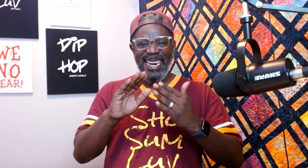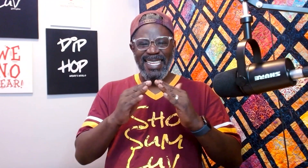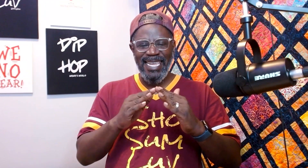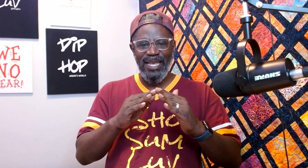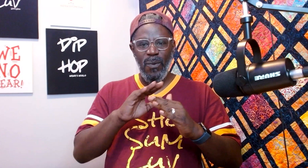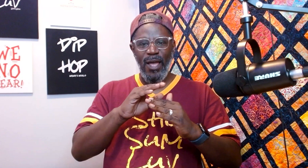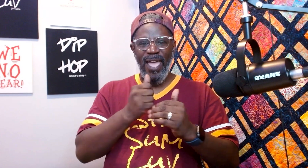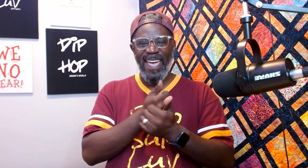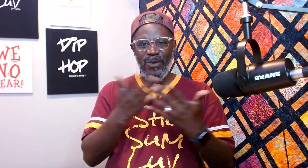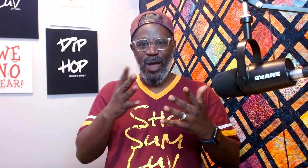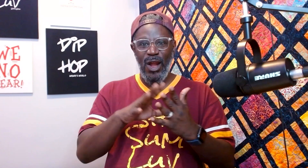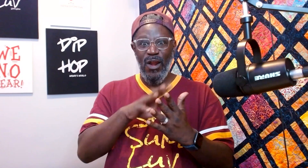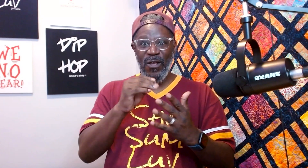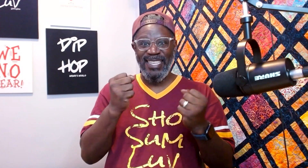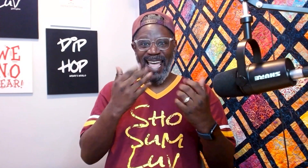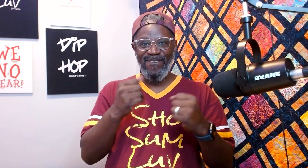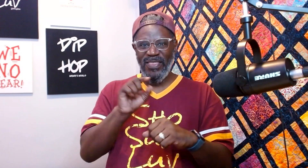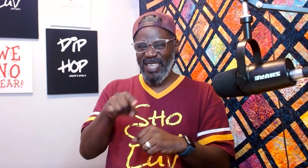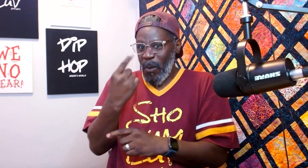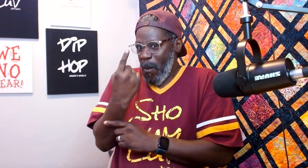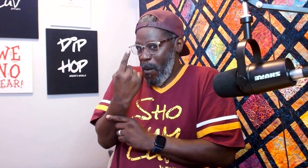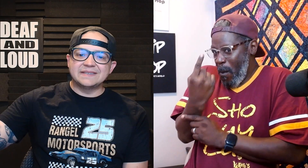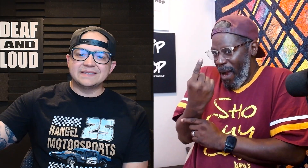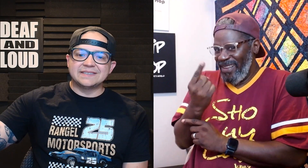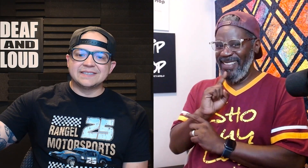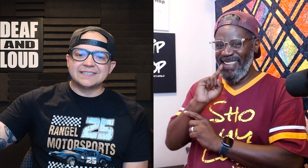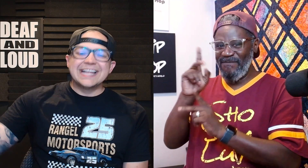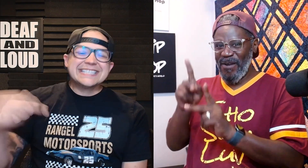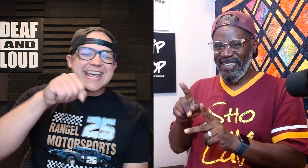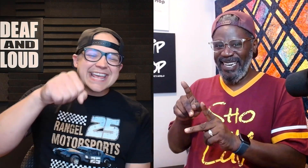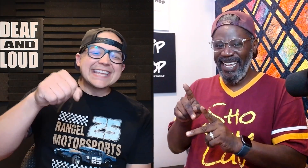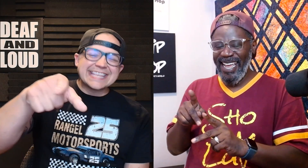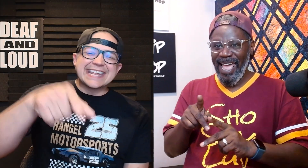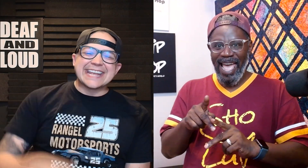where everyone learned to sign for this one Deaf person. - Yeah, yeah, yeah.